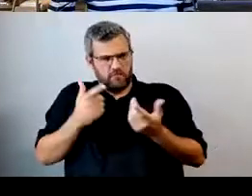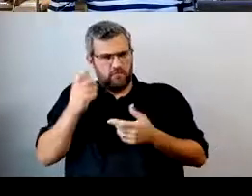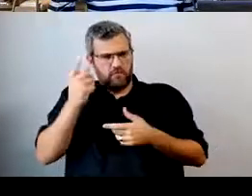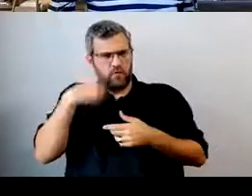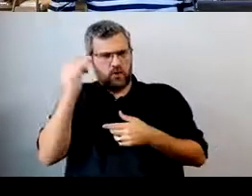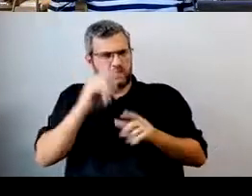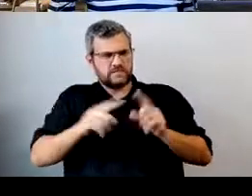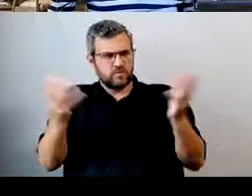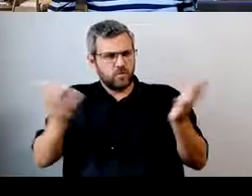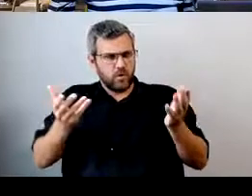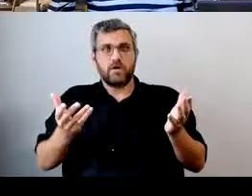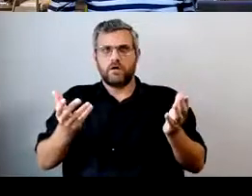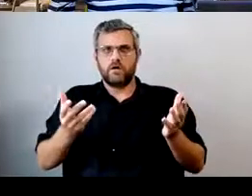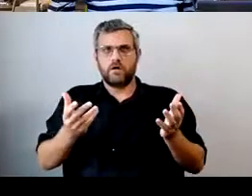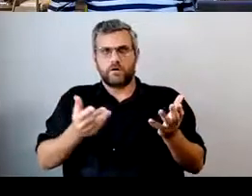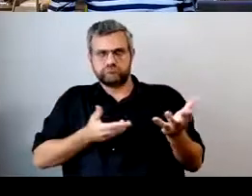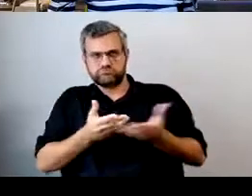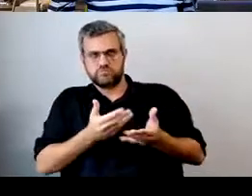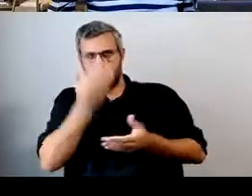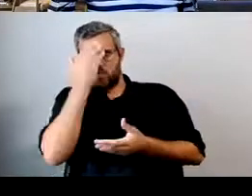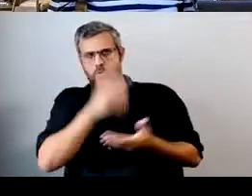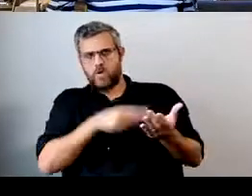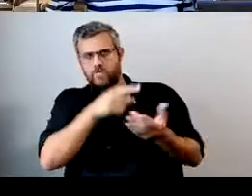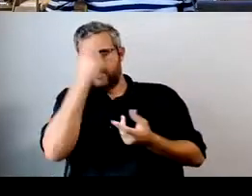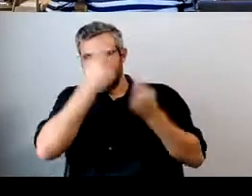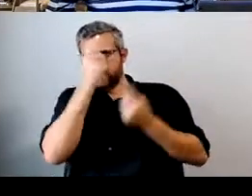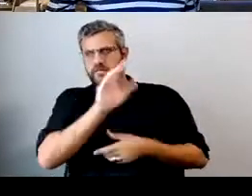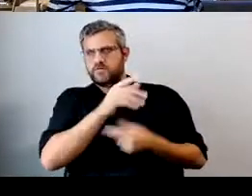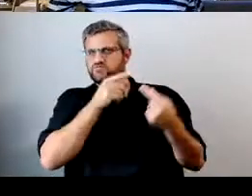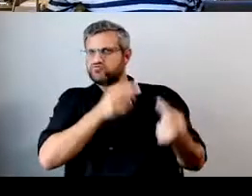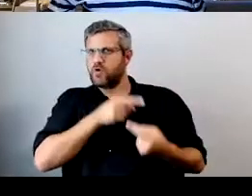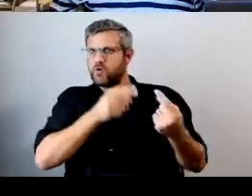So you can get to know what they're thinking and what they're struggling with and what they want to change.